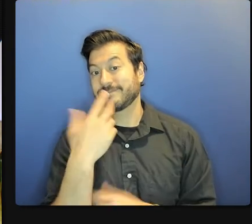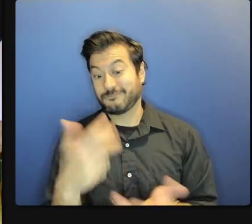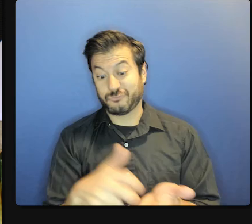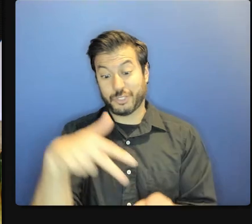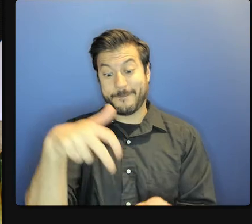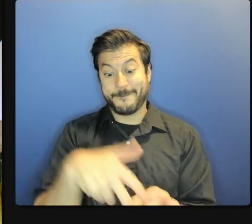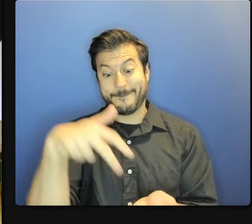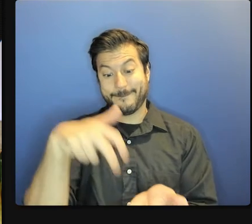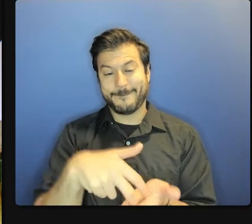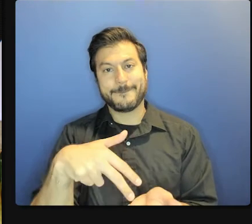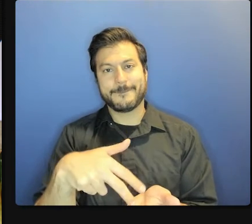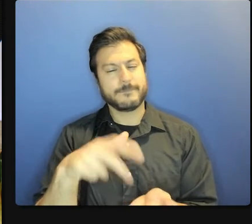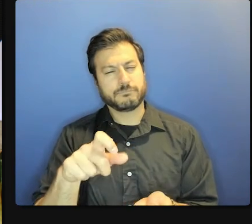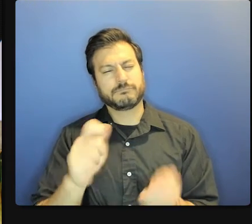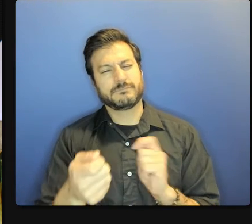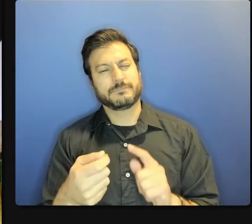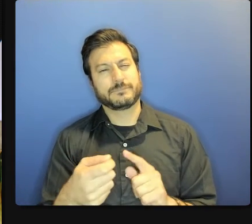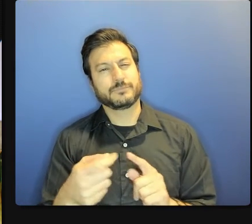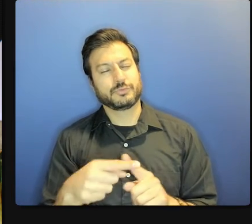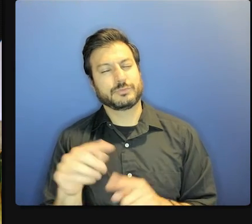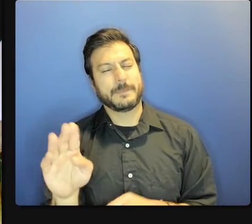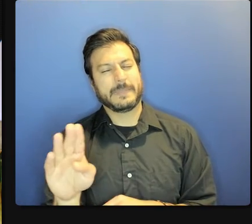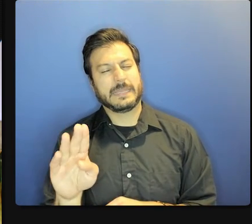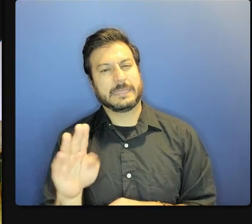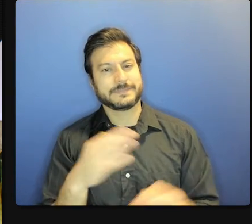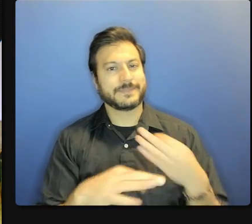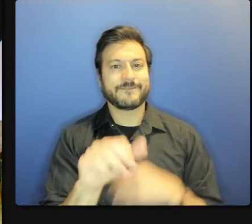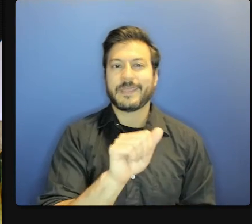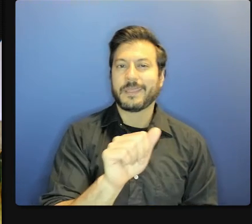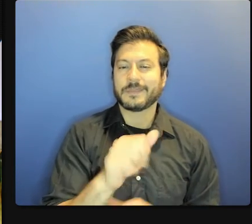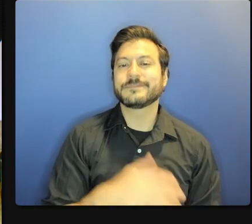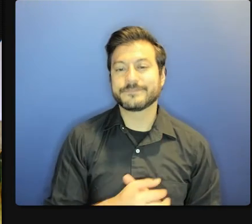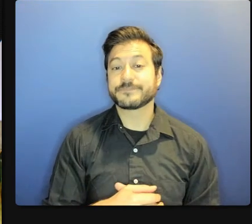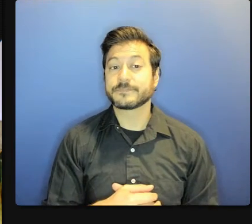to say that button should send a gamepad B now, instead of the A that it used to send.